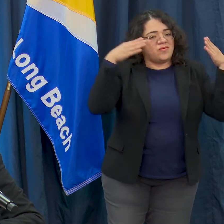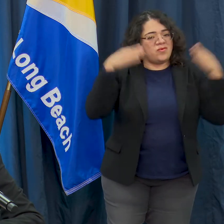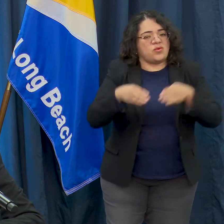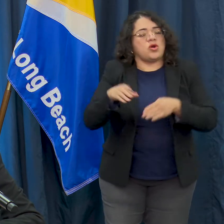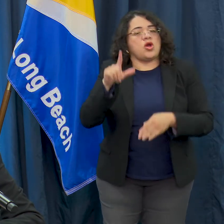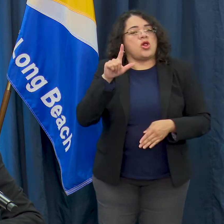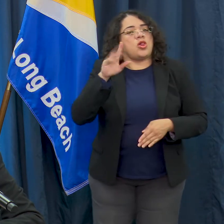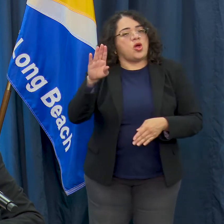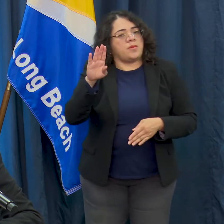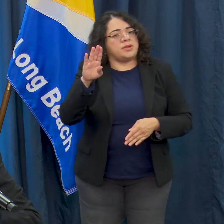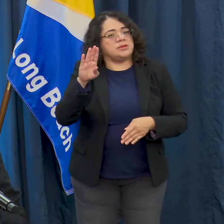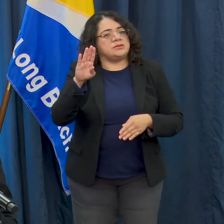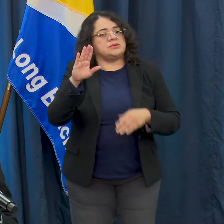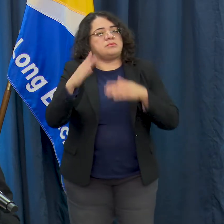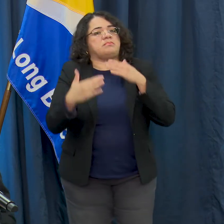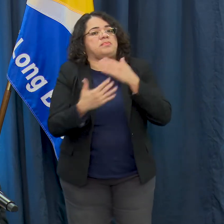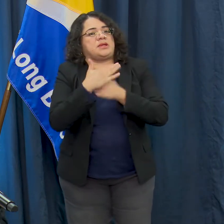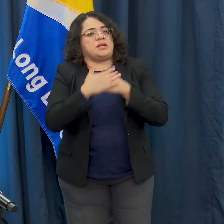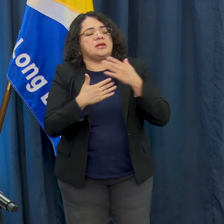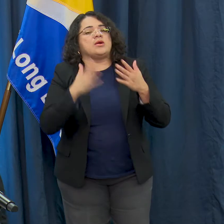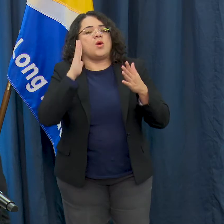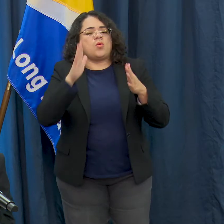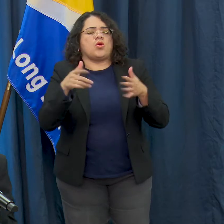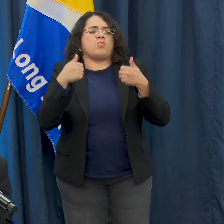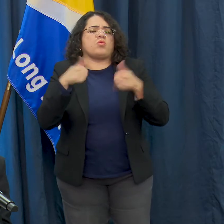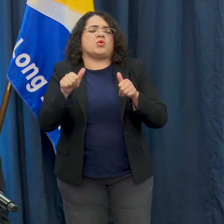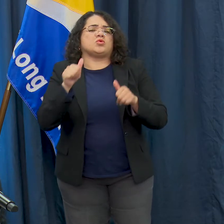be putting out tomorrow but you can certainly expect that as the county is